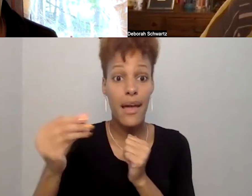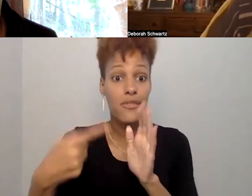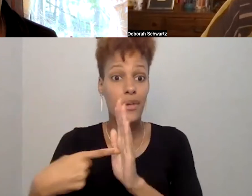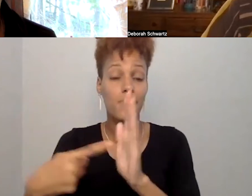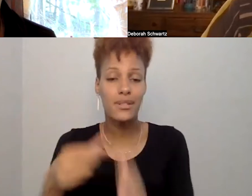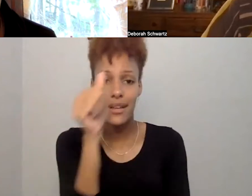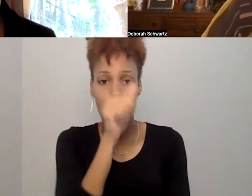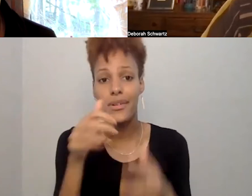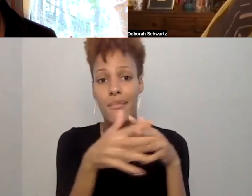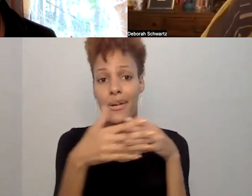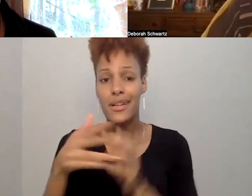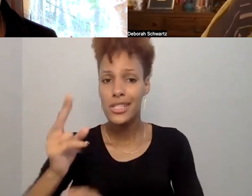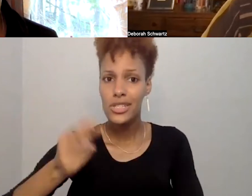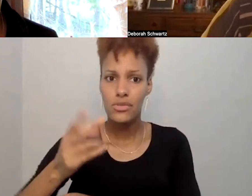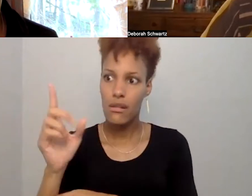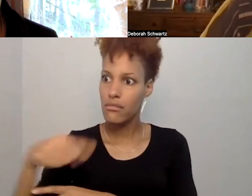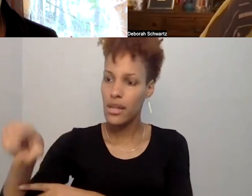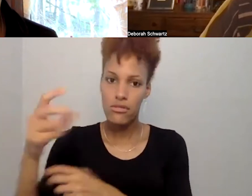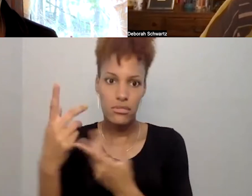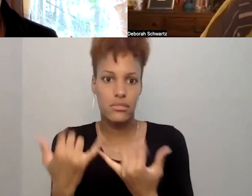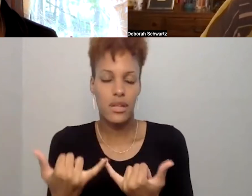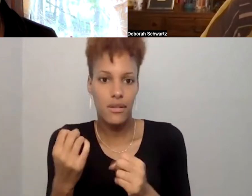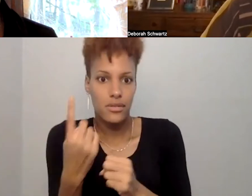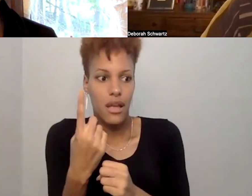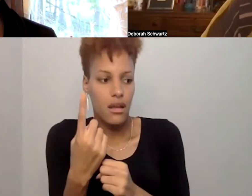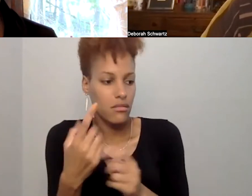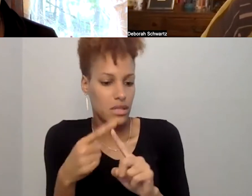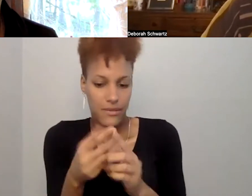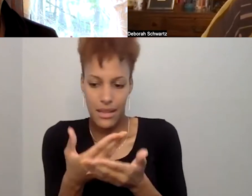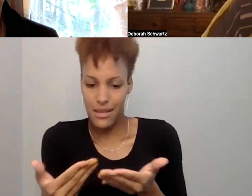you know, they start to understand that their things are are valuable, but also that,